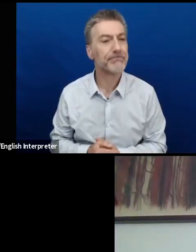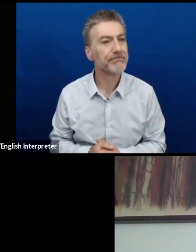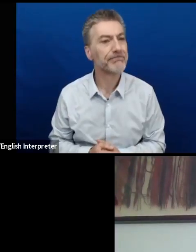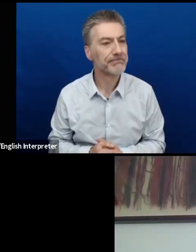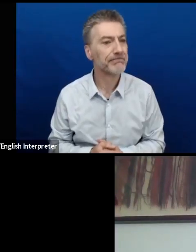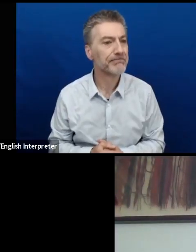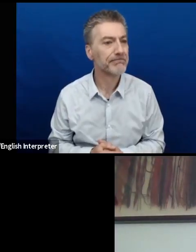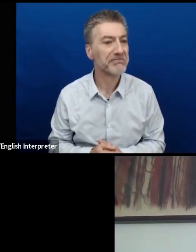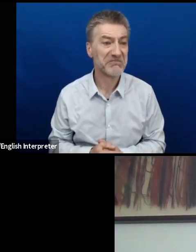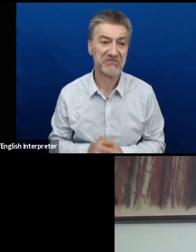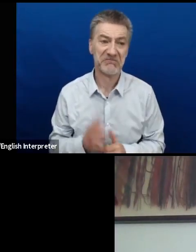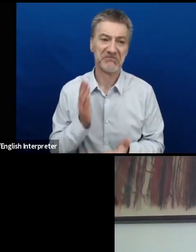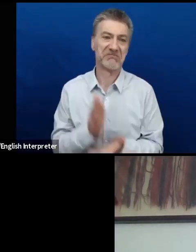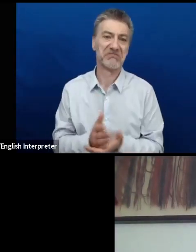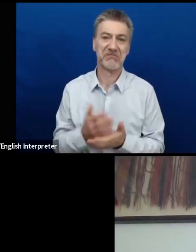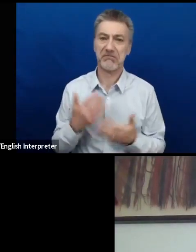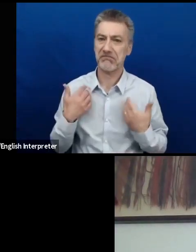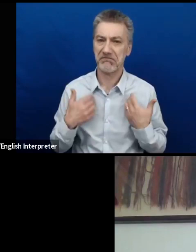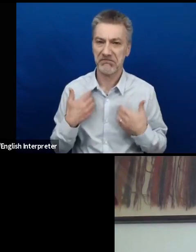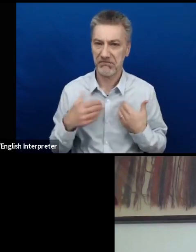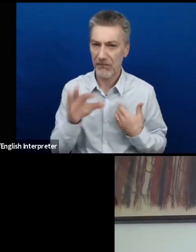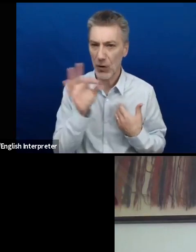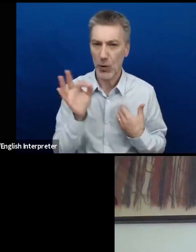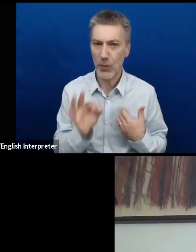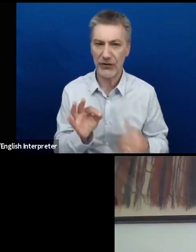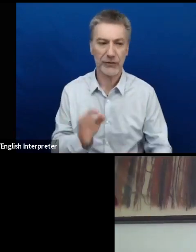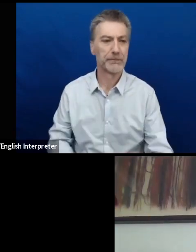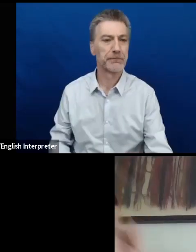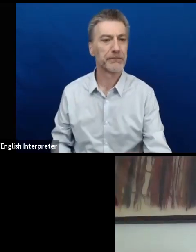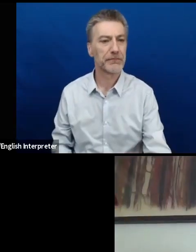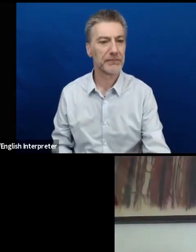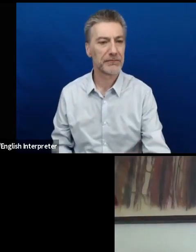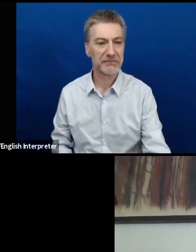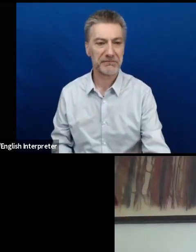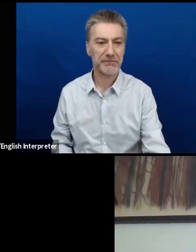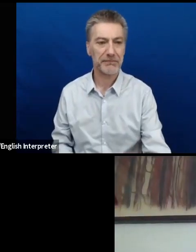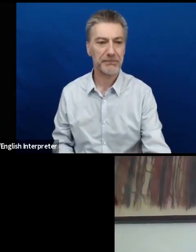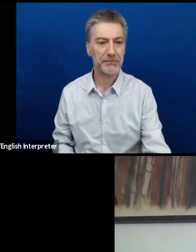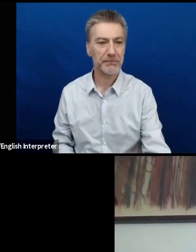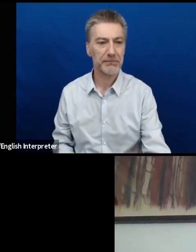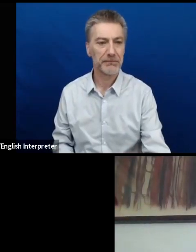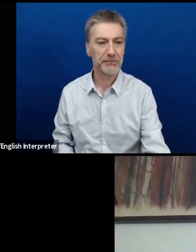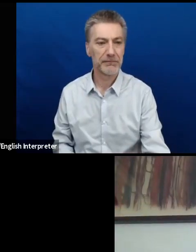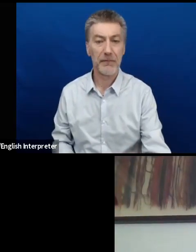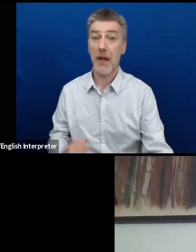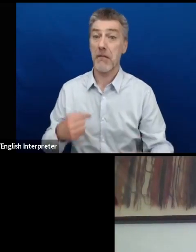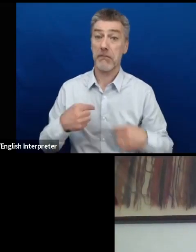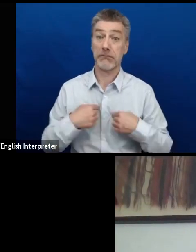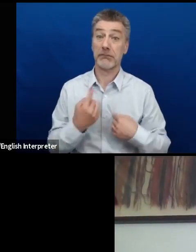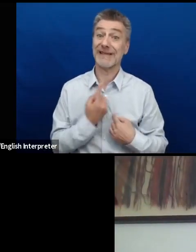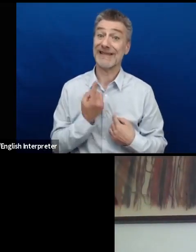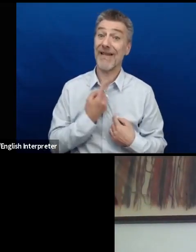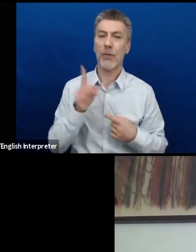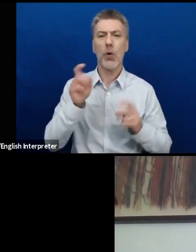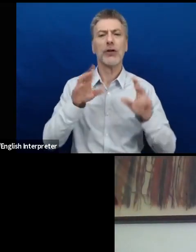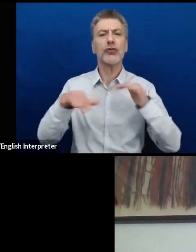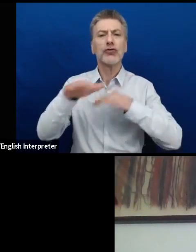solve the increasing challenges we're facing . H questions is about how we see humans